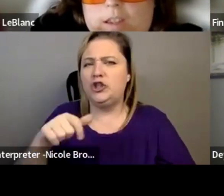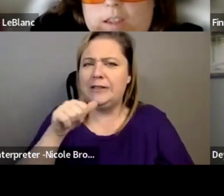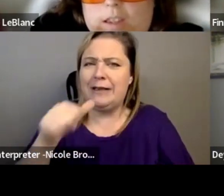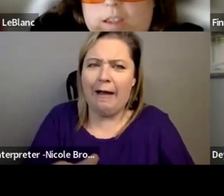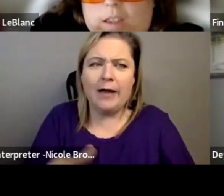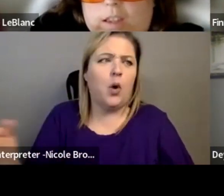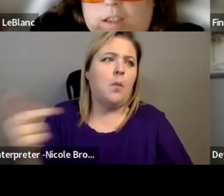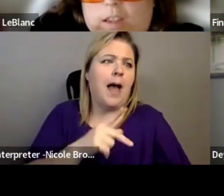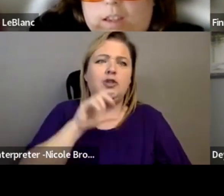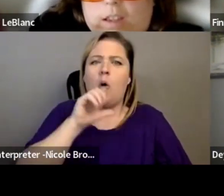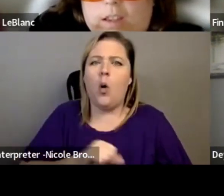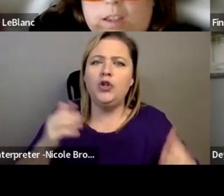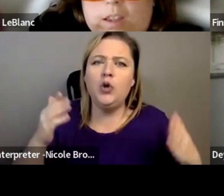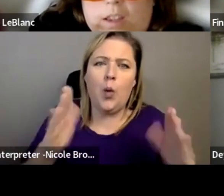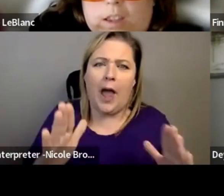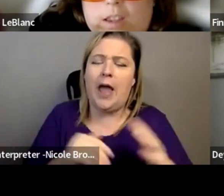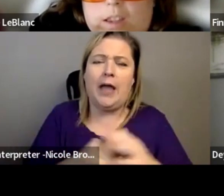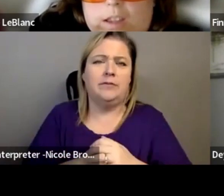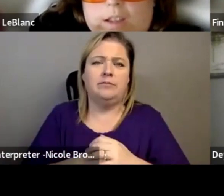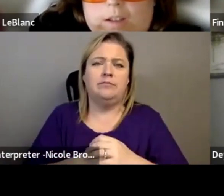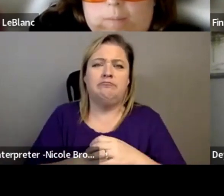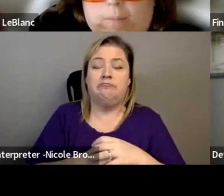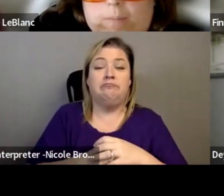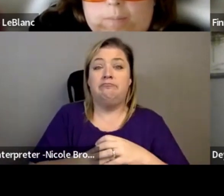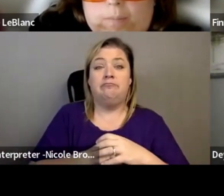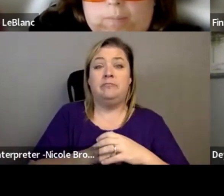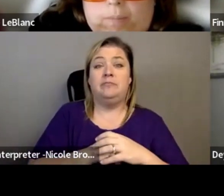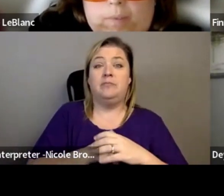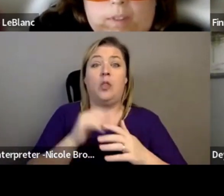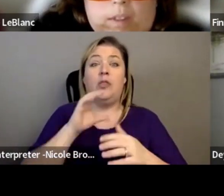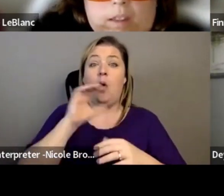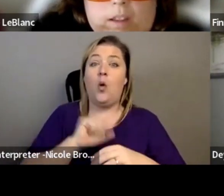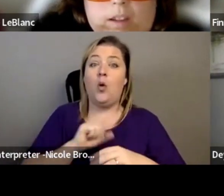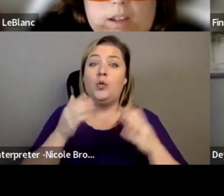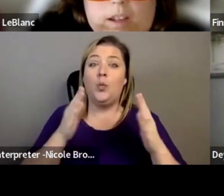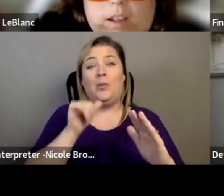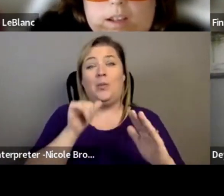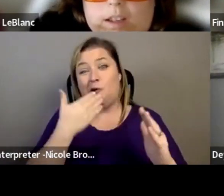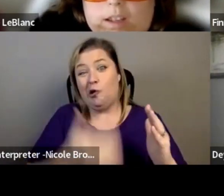back to the way we were doing this the way we were. We weren't doing too well. We weren't doing